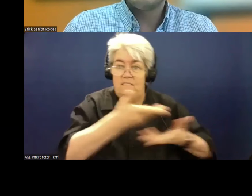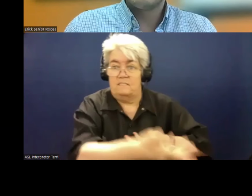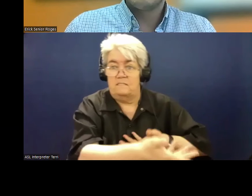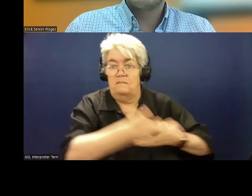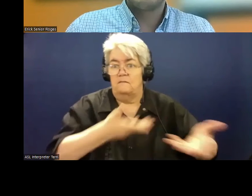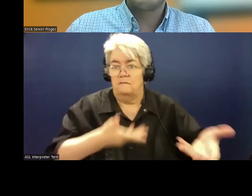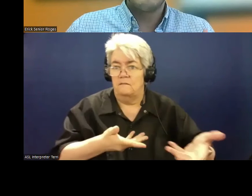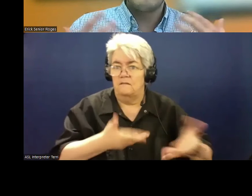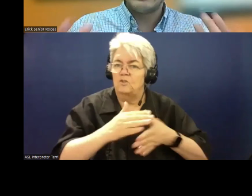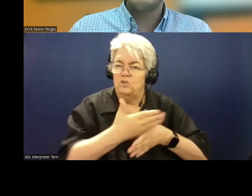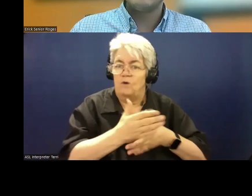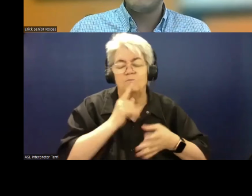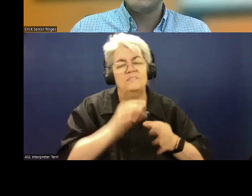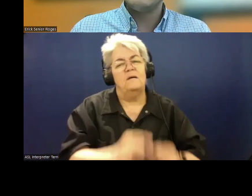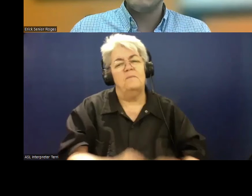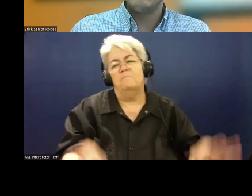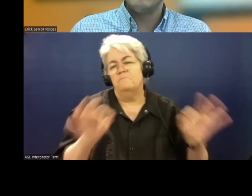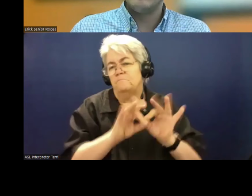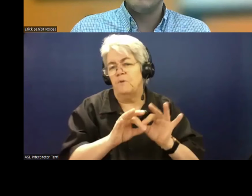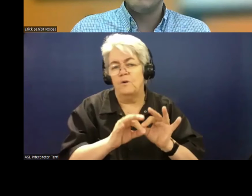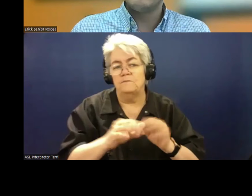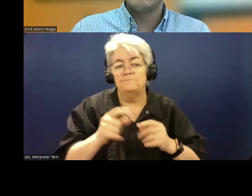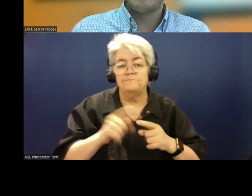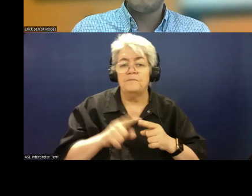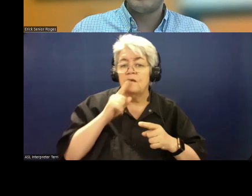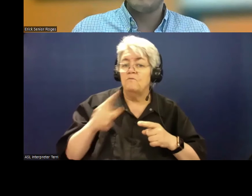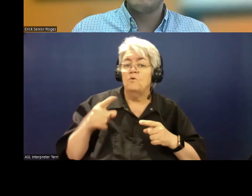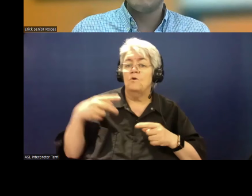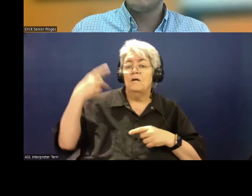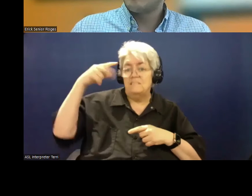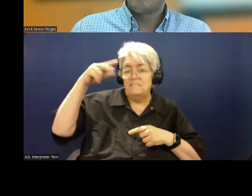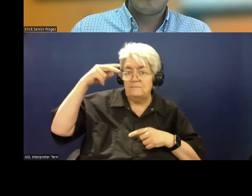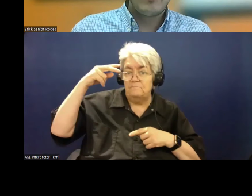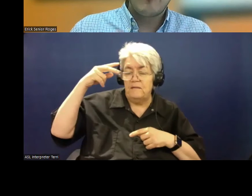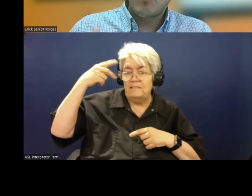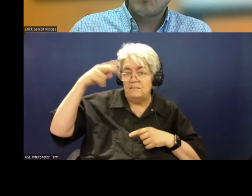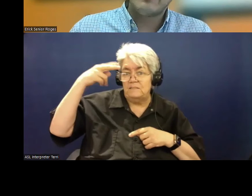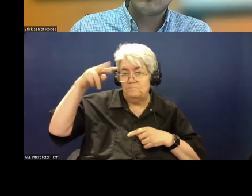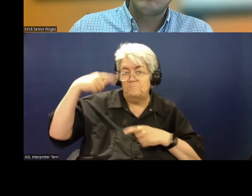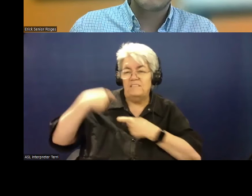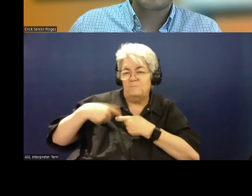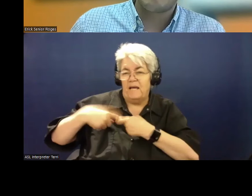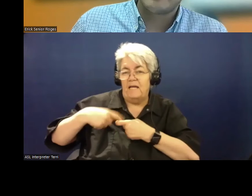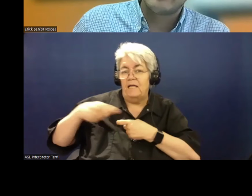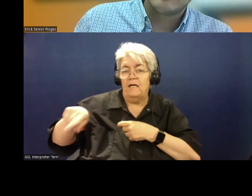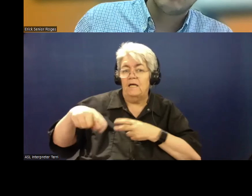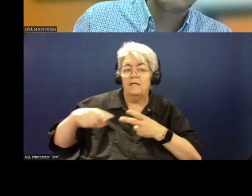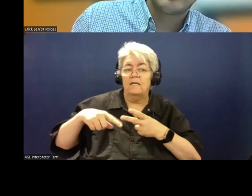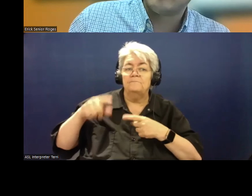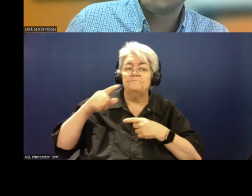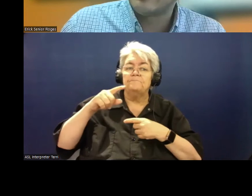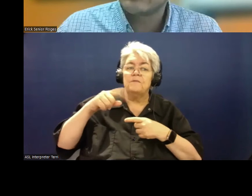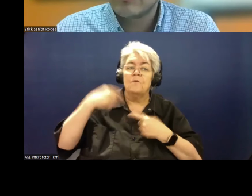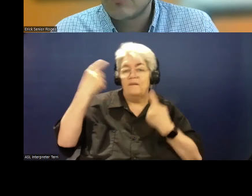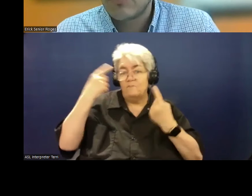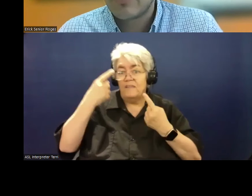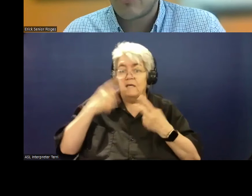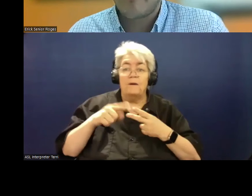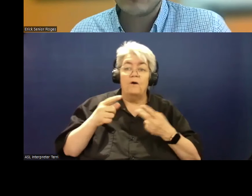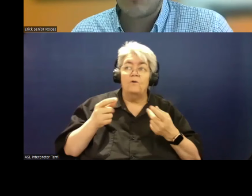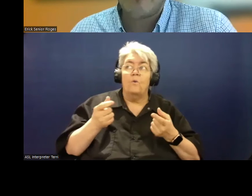SO WHAT WE HAVE TO LOOK AT IS SUICIDE FACTORS THAT ARE COMMON TO